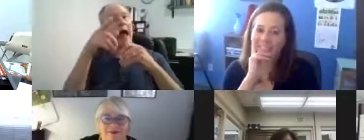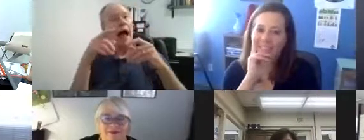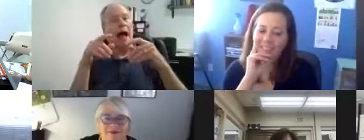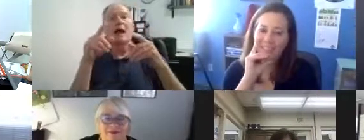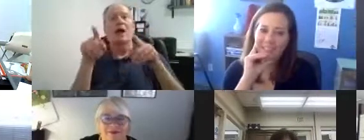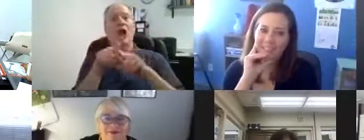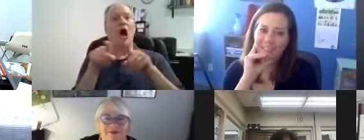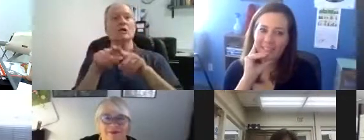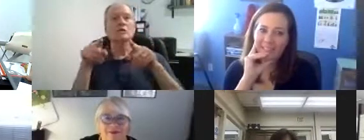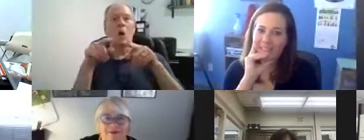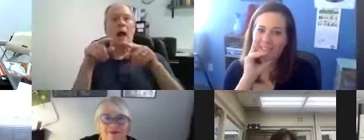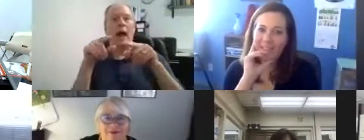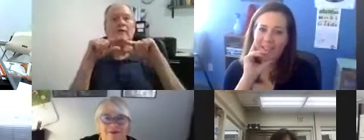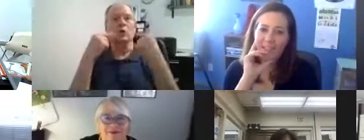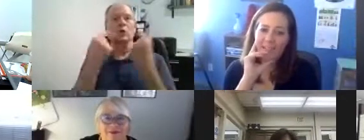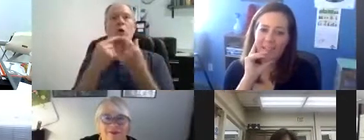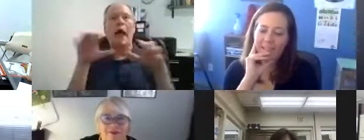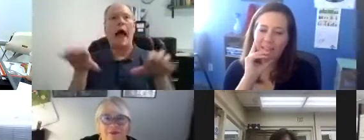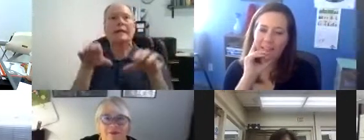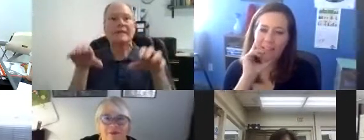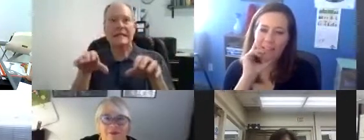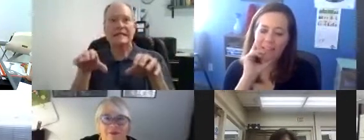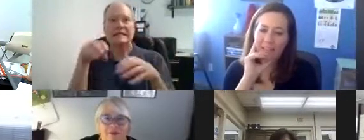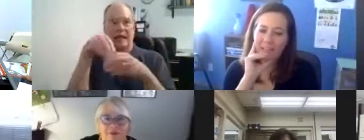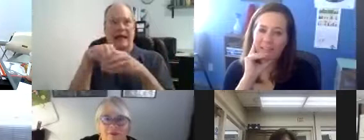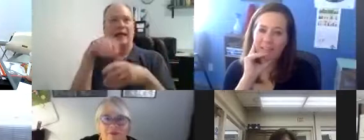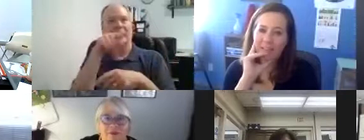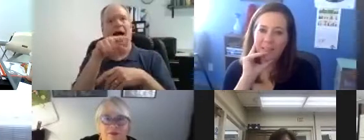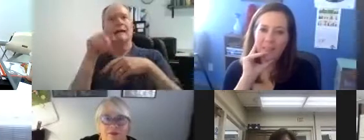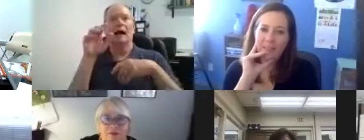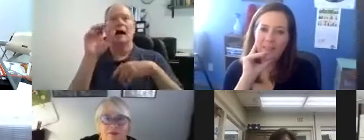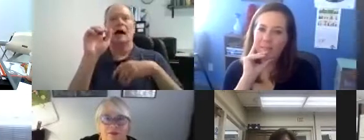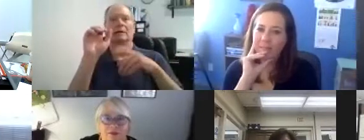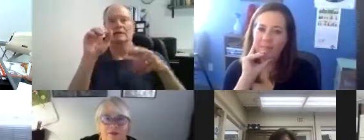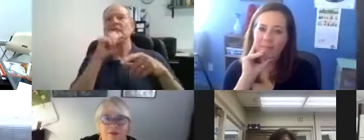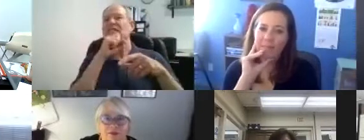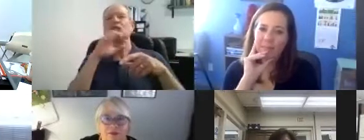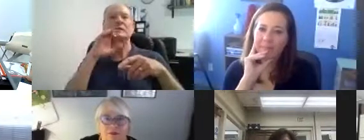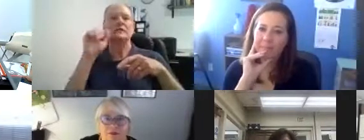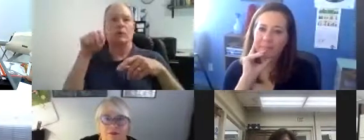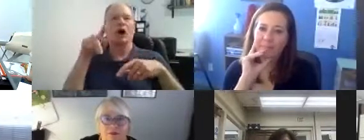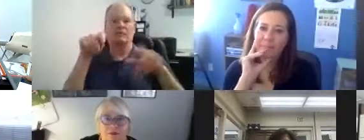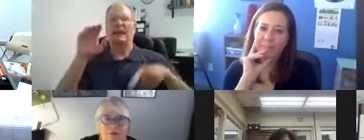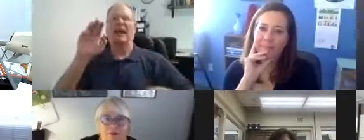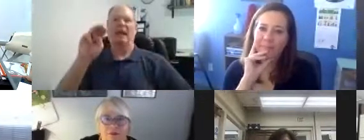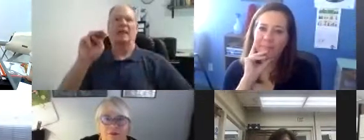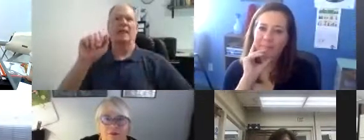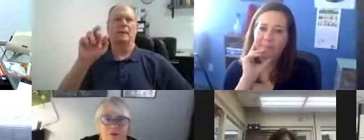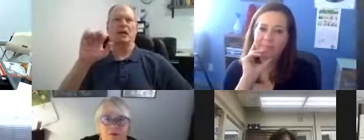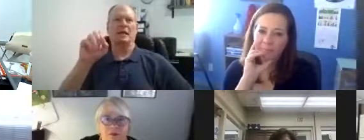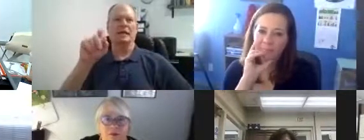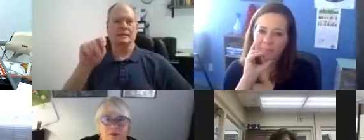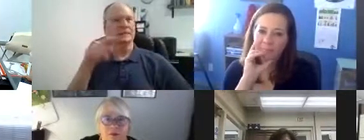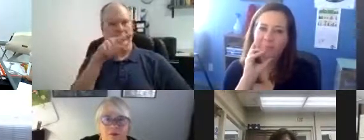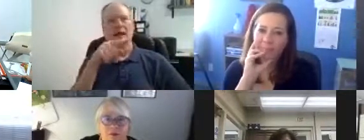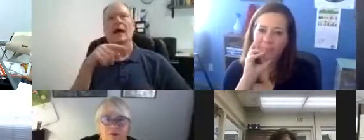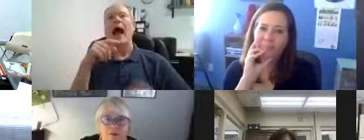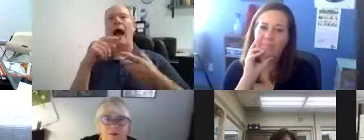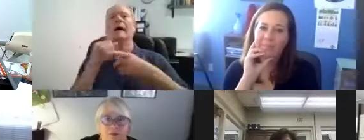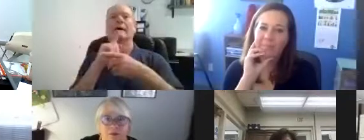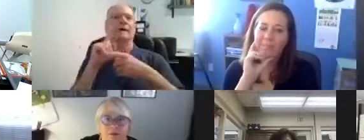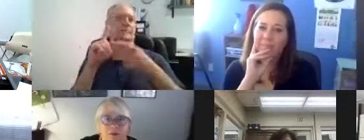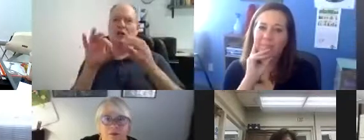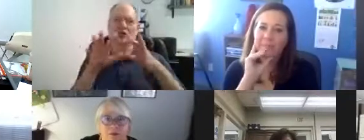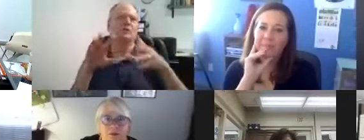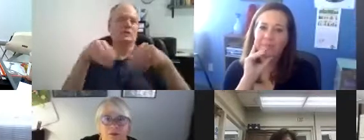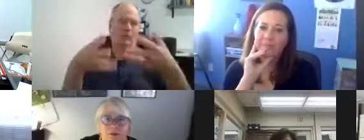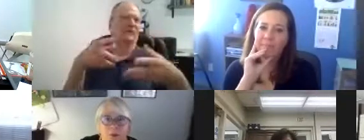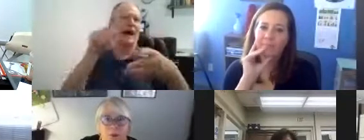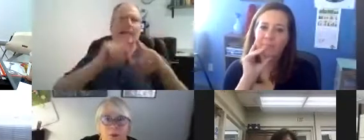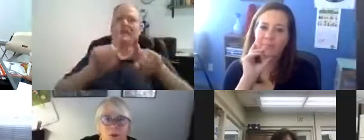Tom: Also, there are activities at the Marist apartments. Yes, interpreters are provided for different activities such